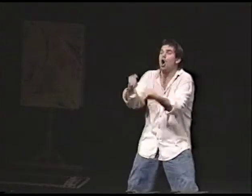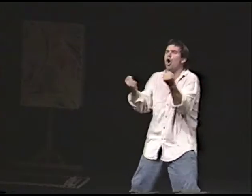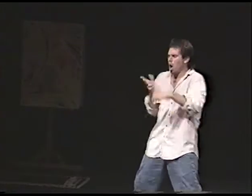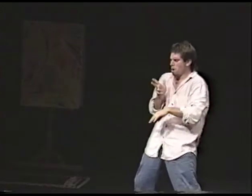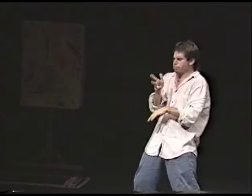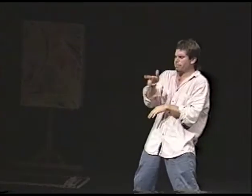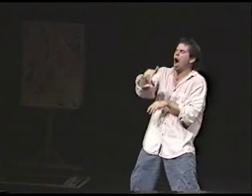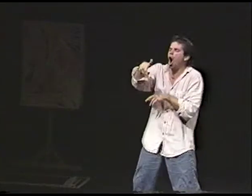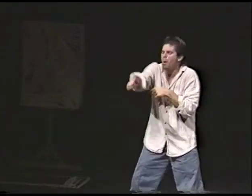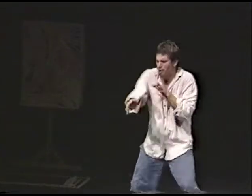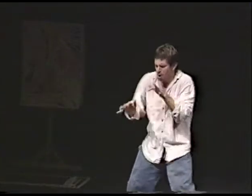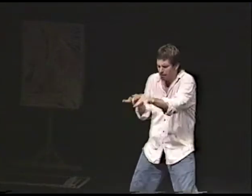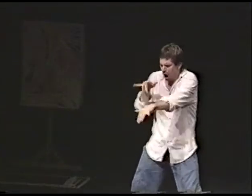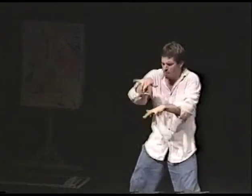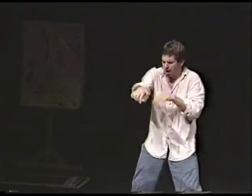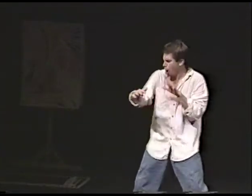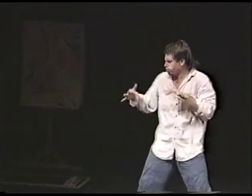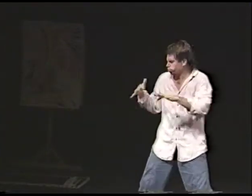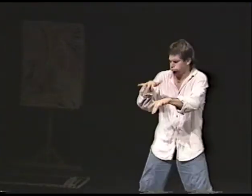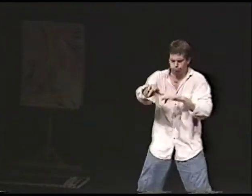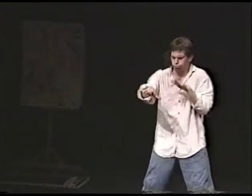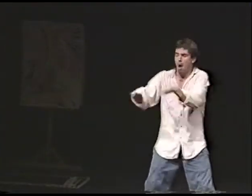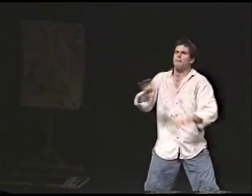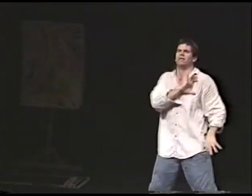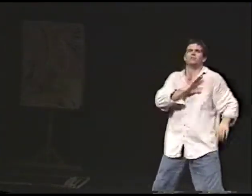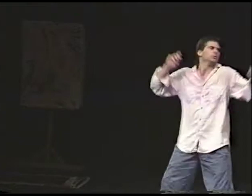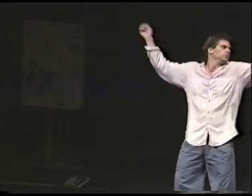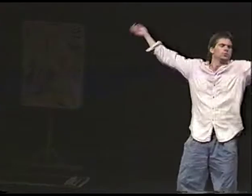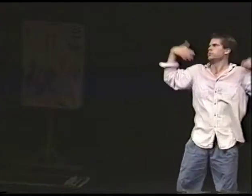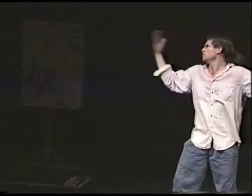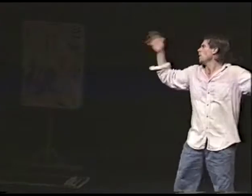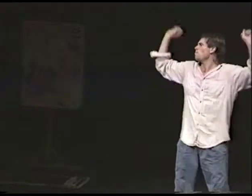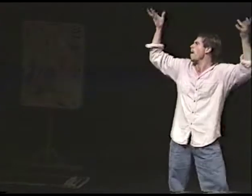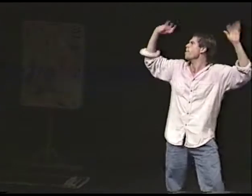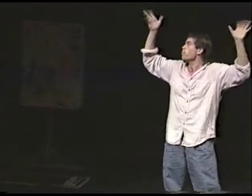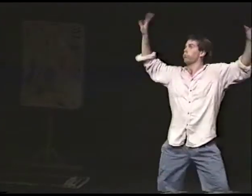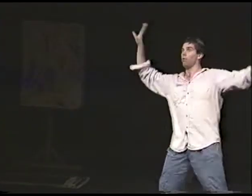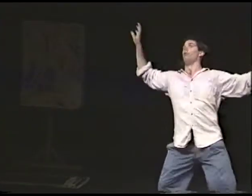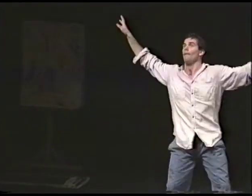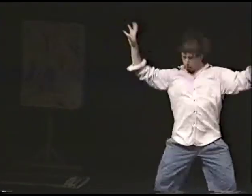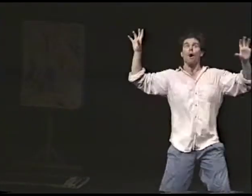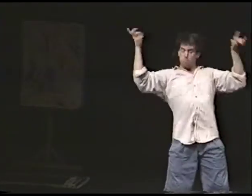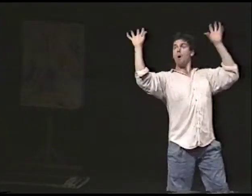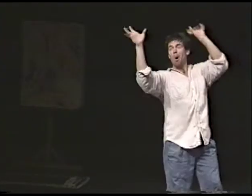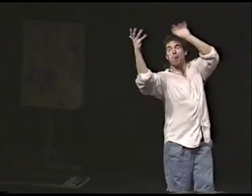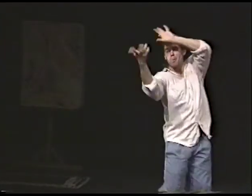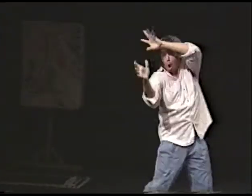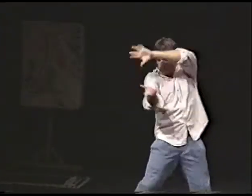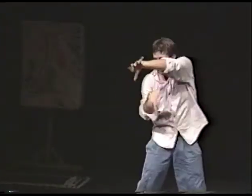Street starts going down. Parked cars falling down into the water. Policemen directing traffic-- into the water.